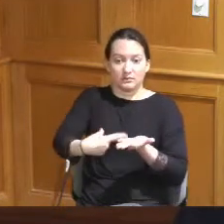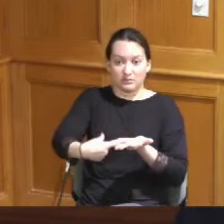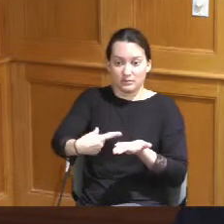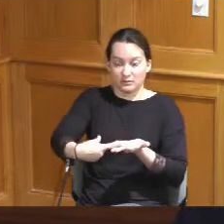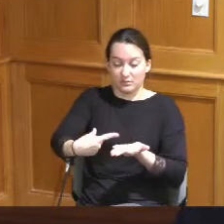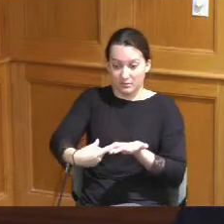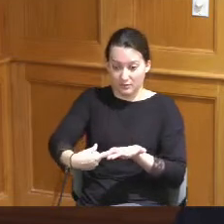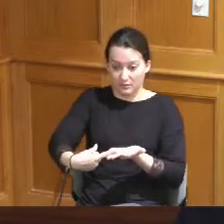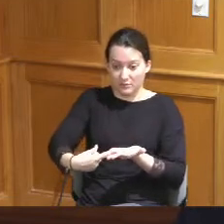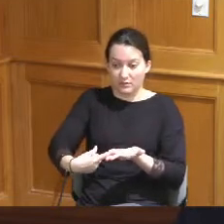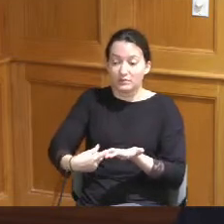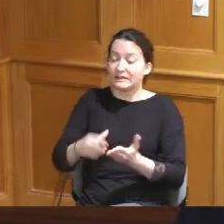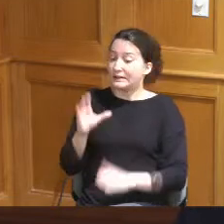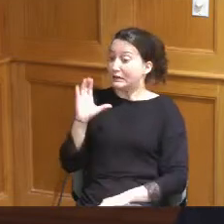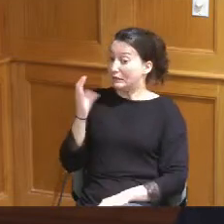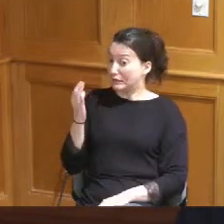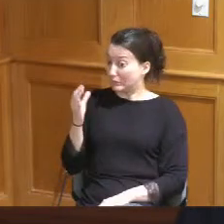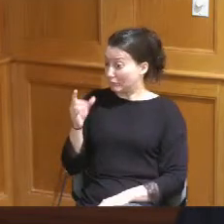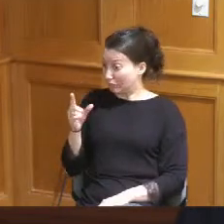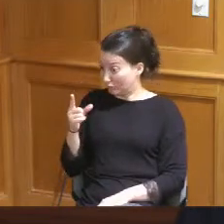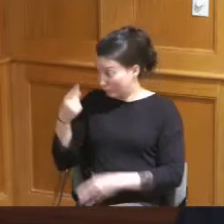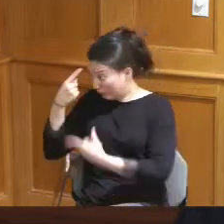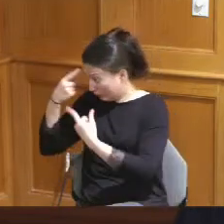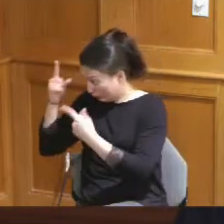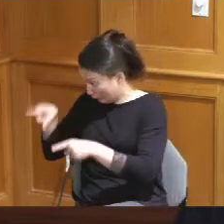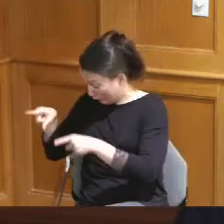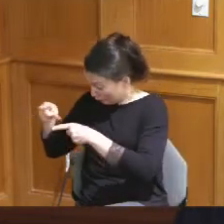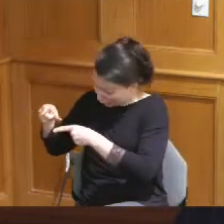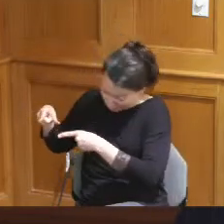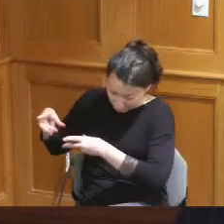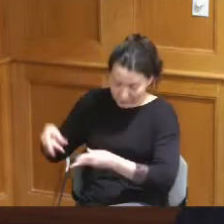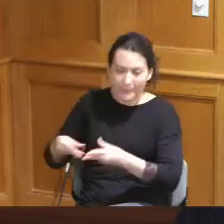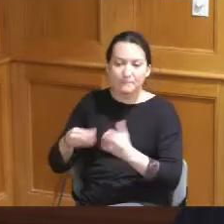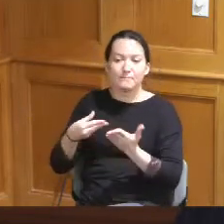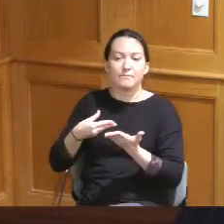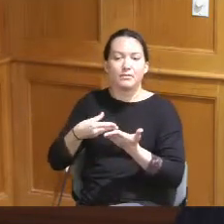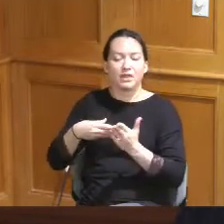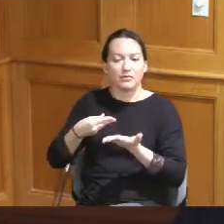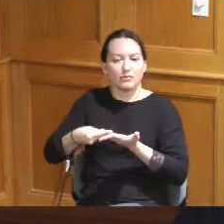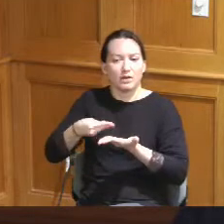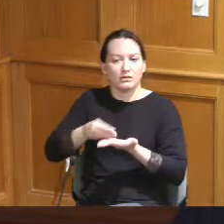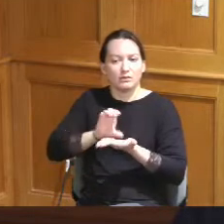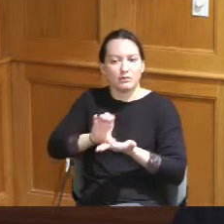it appeared that everyone was in alignment on what that funding model would be and and the rep from